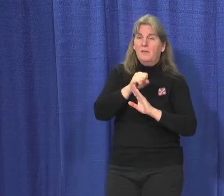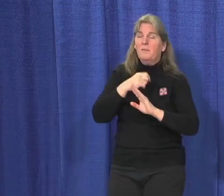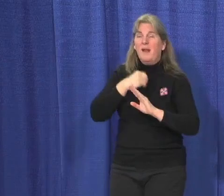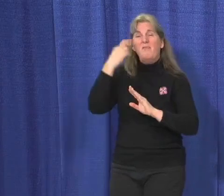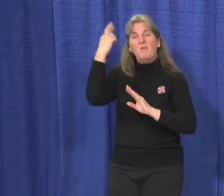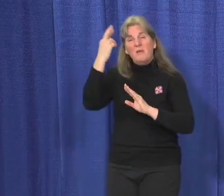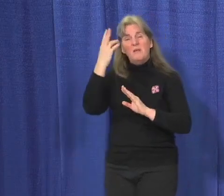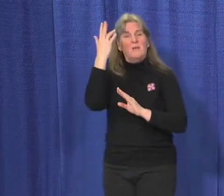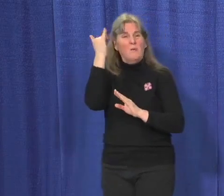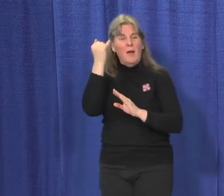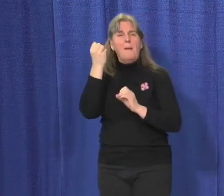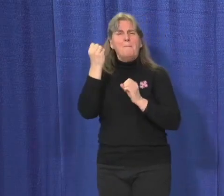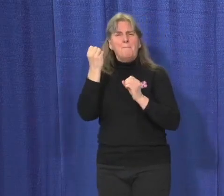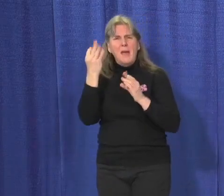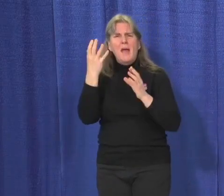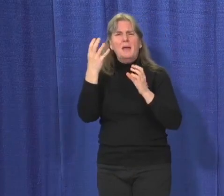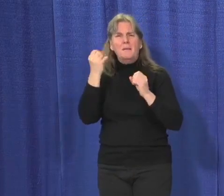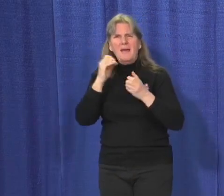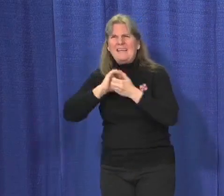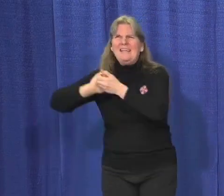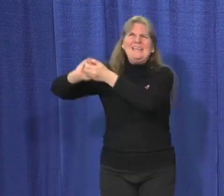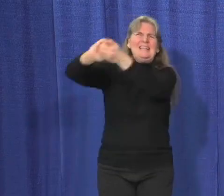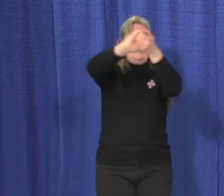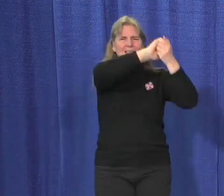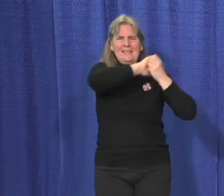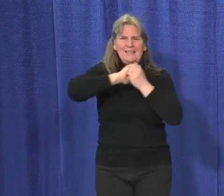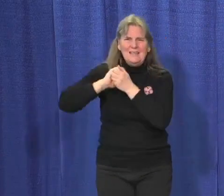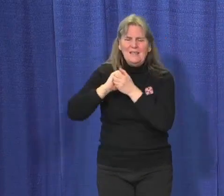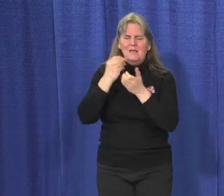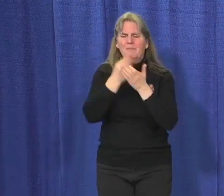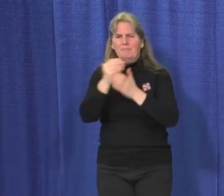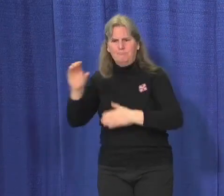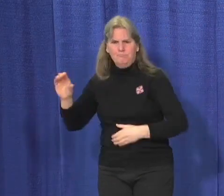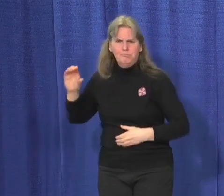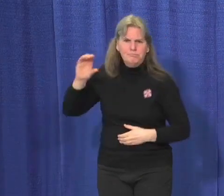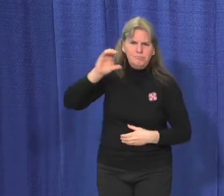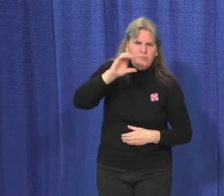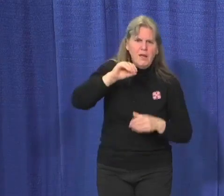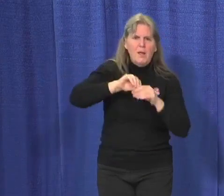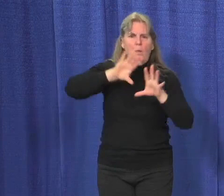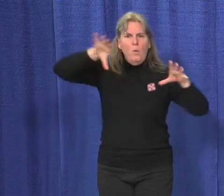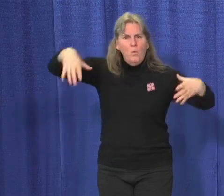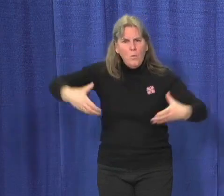had many, many people working on this with huge funding around